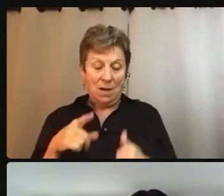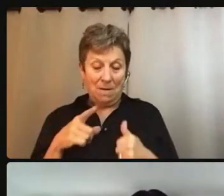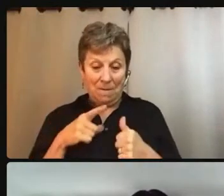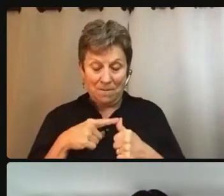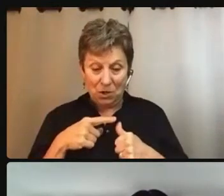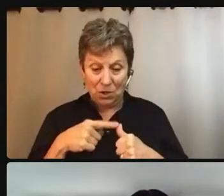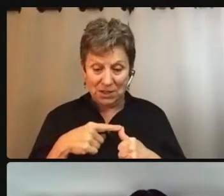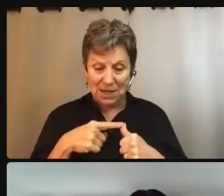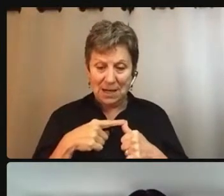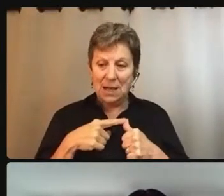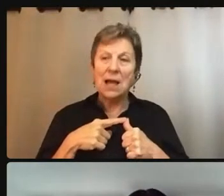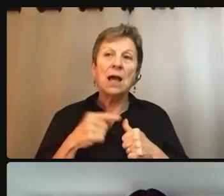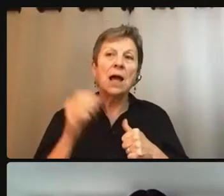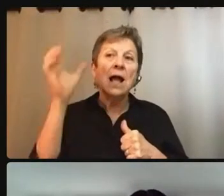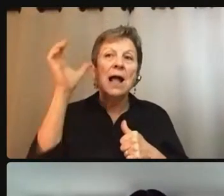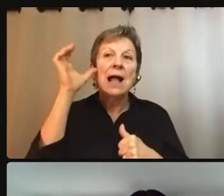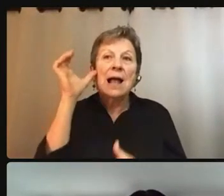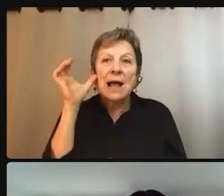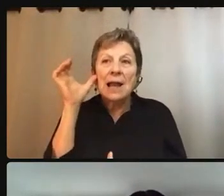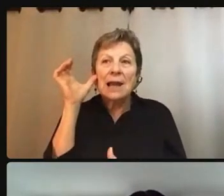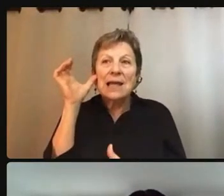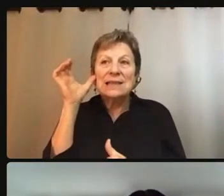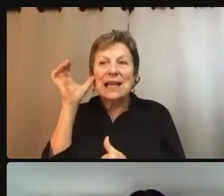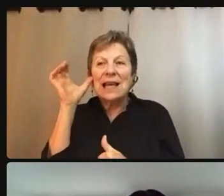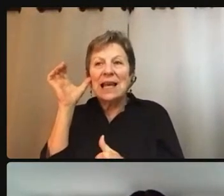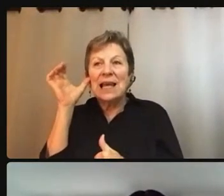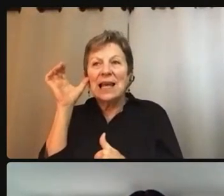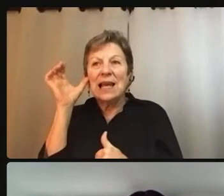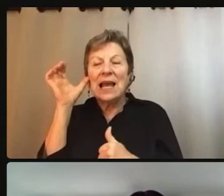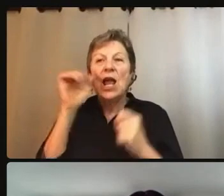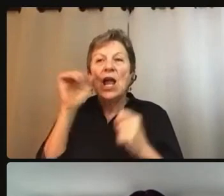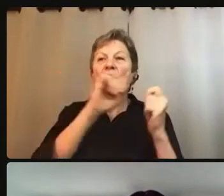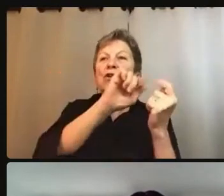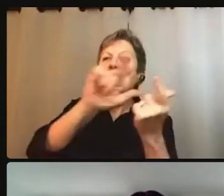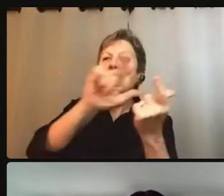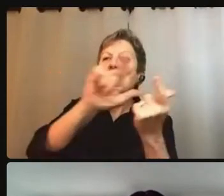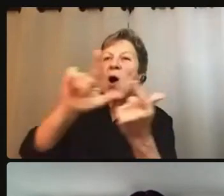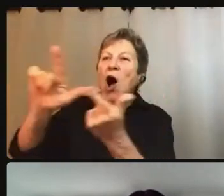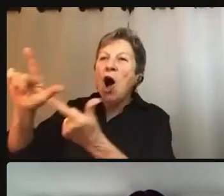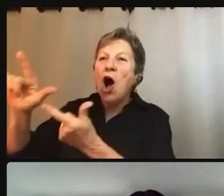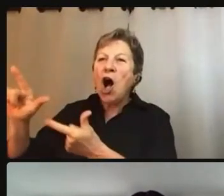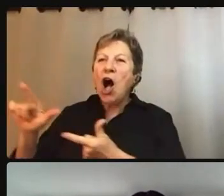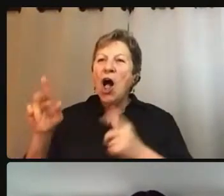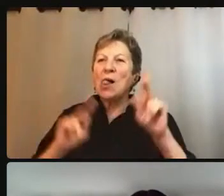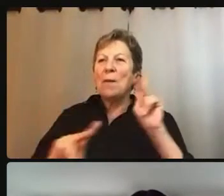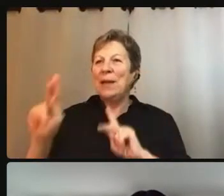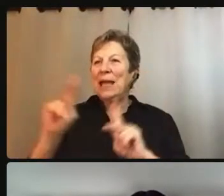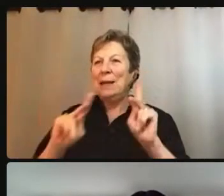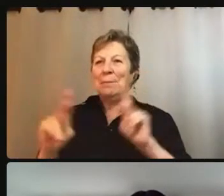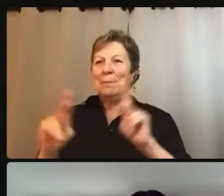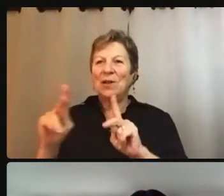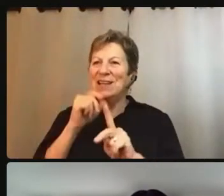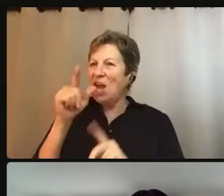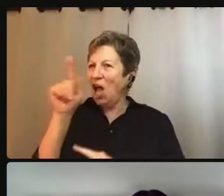I SEE.